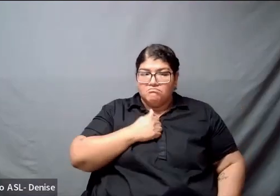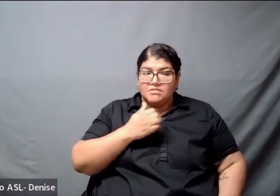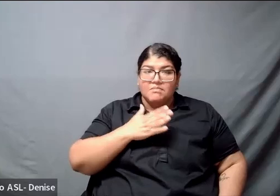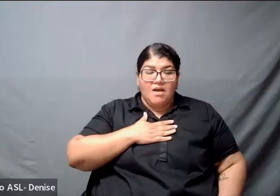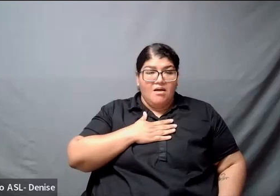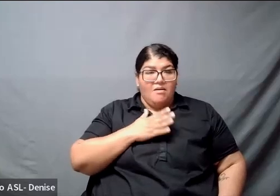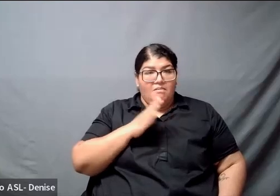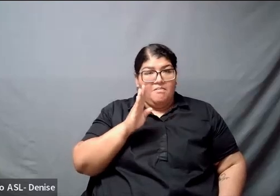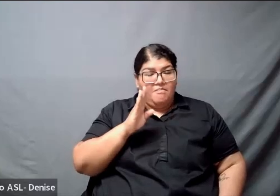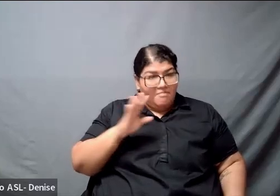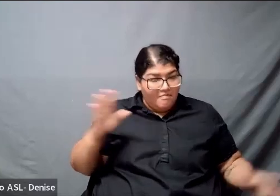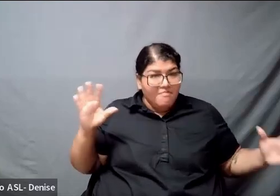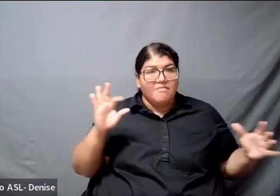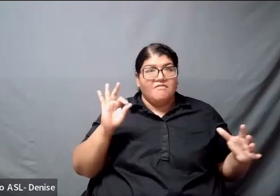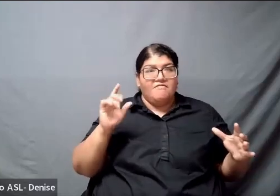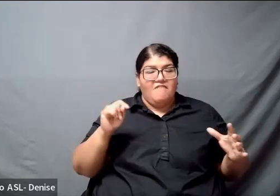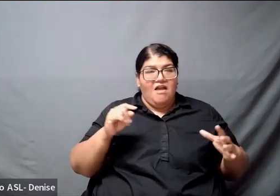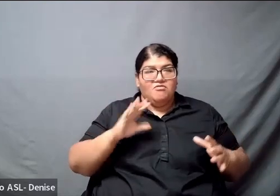And I got to talk about how as a fat person,